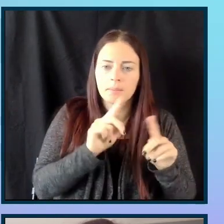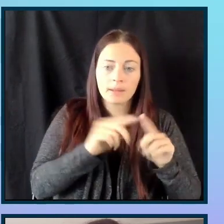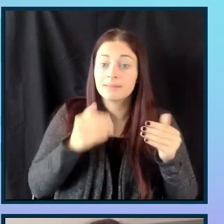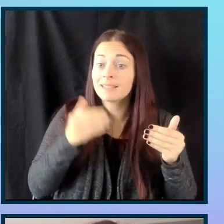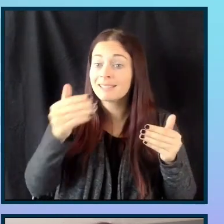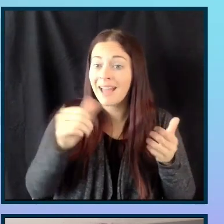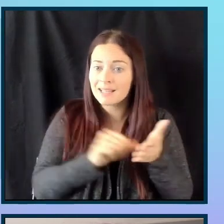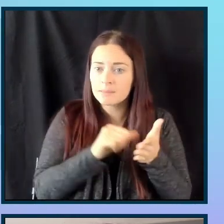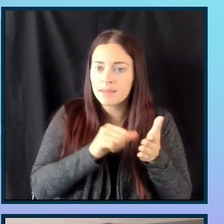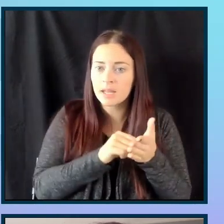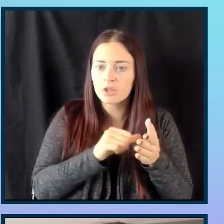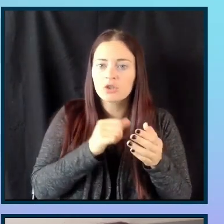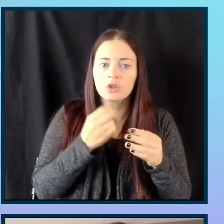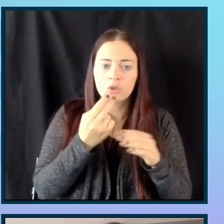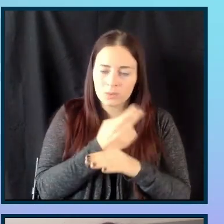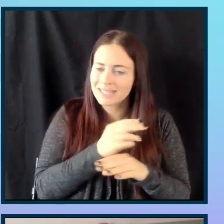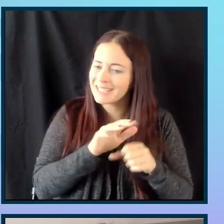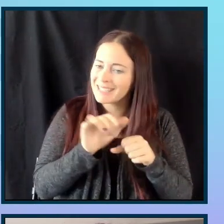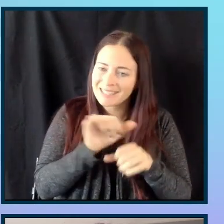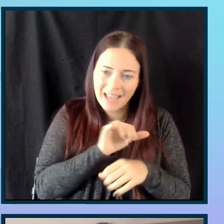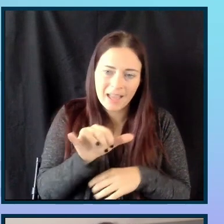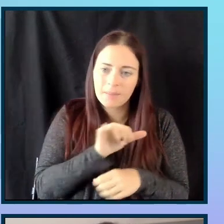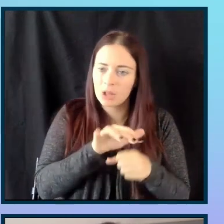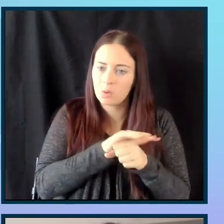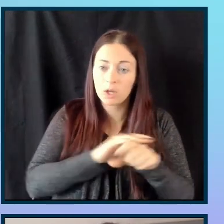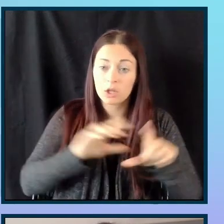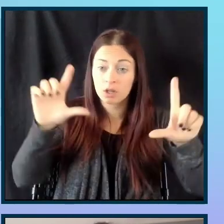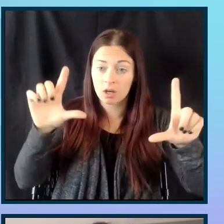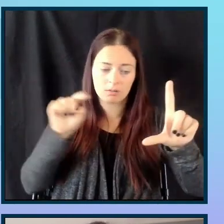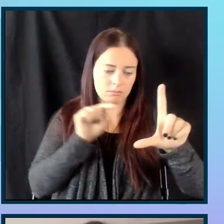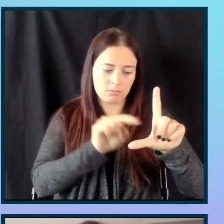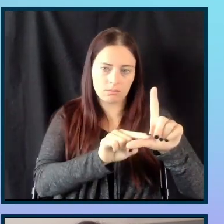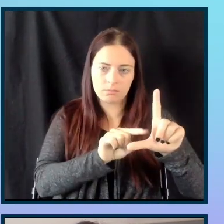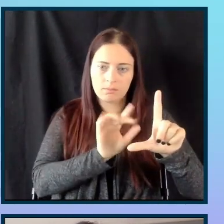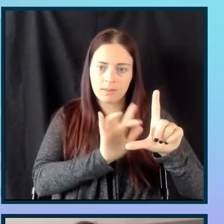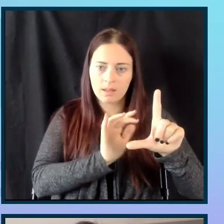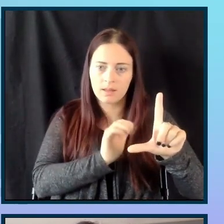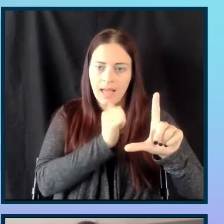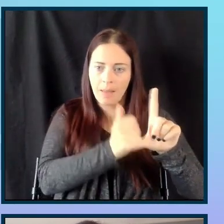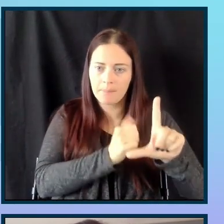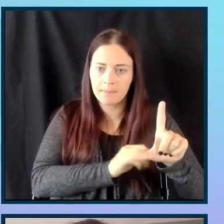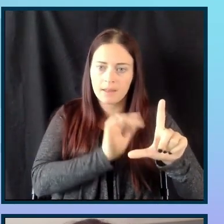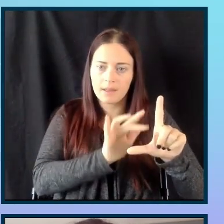that it was on a previous page. So it doesn't require that every page has a help mechanism,